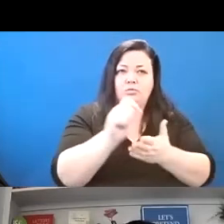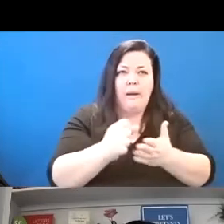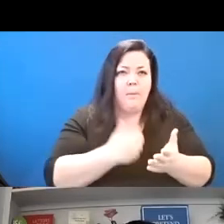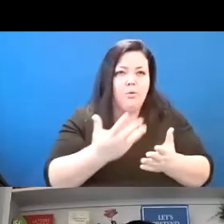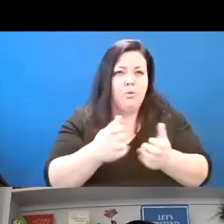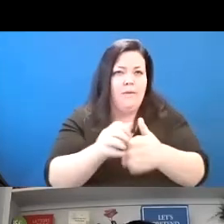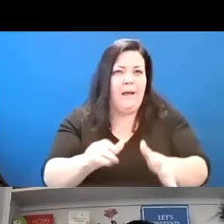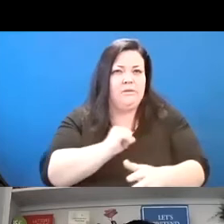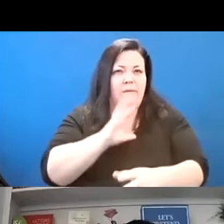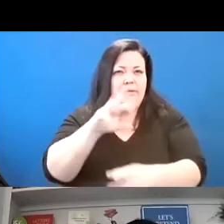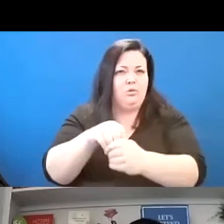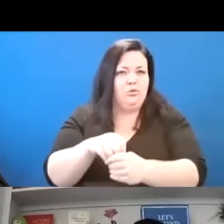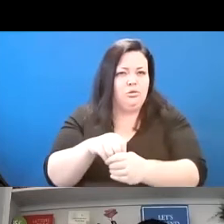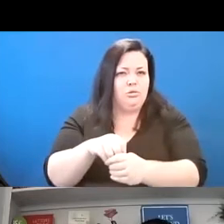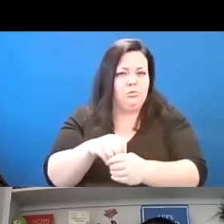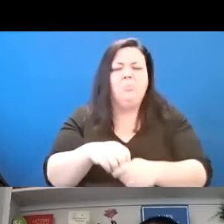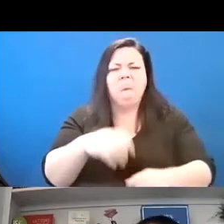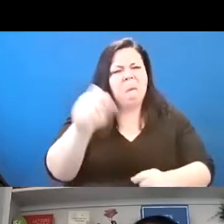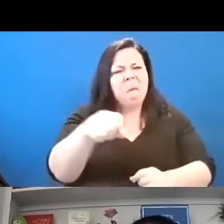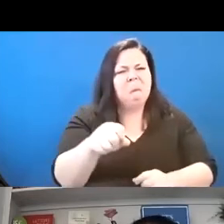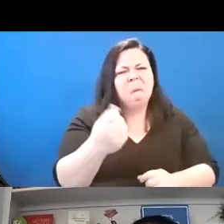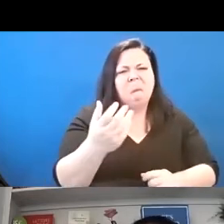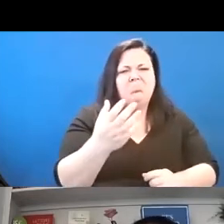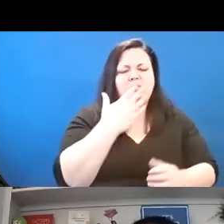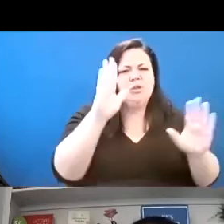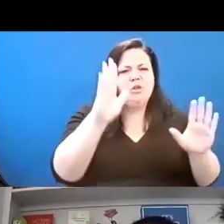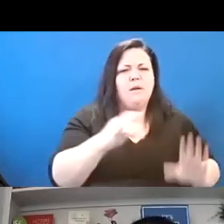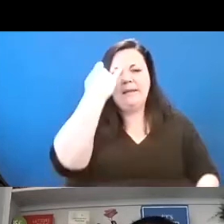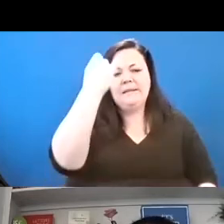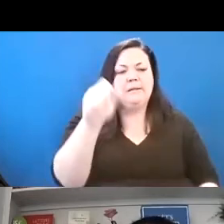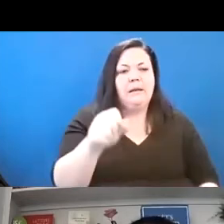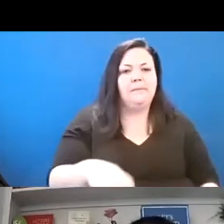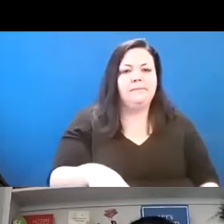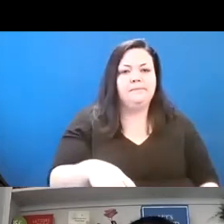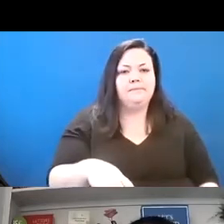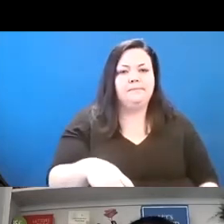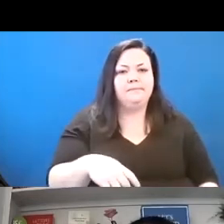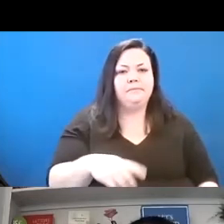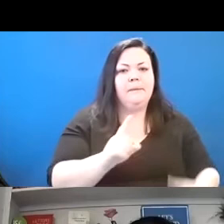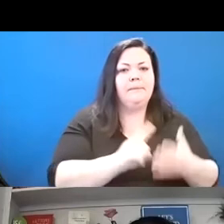guess would be yeah i think that's a great idea let me um double check the packet i sent y'all